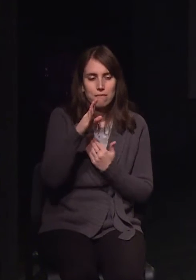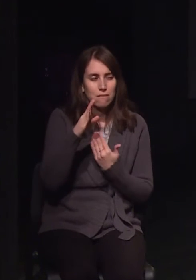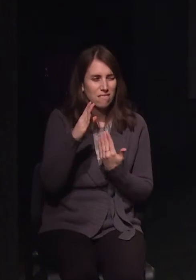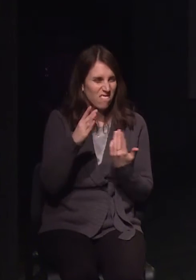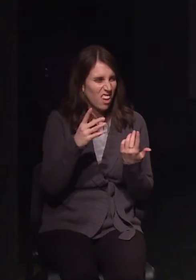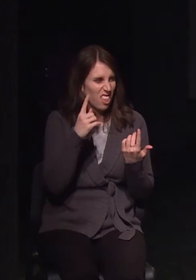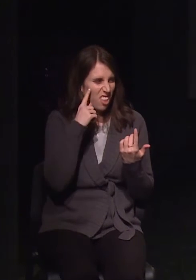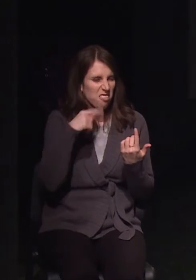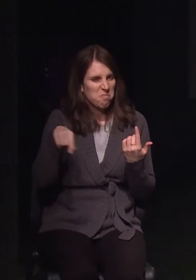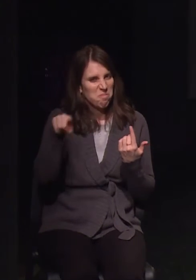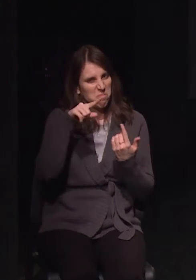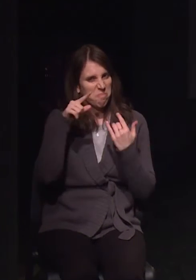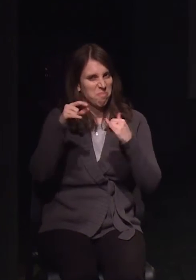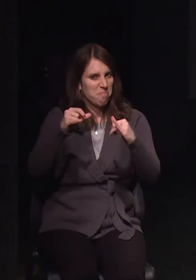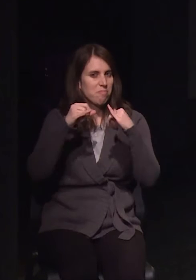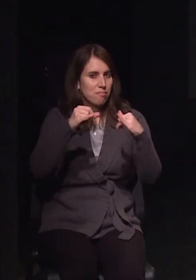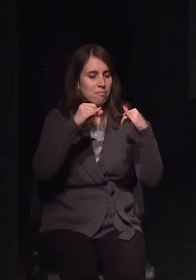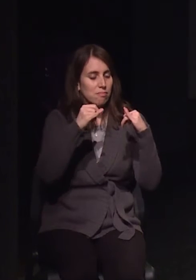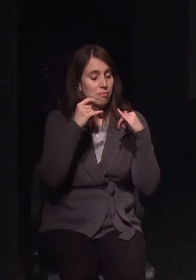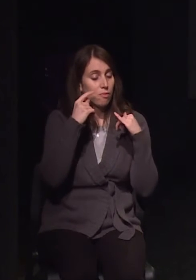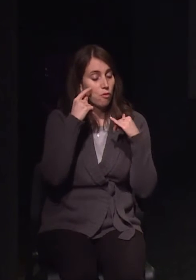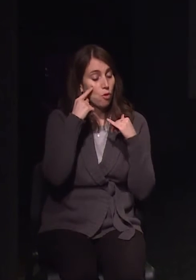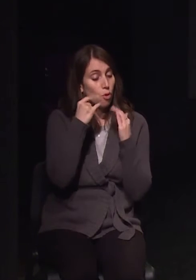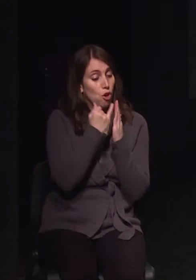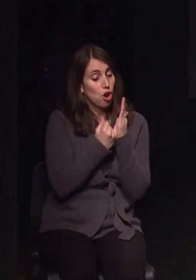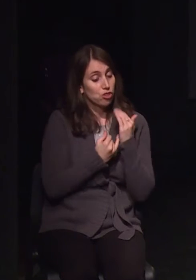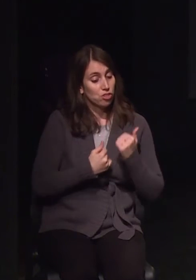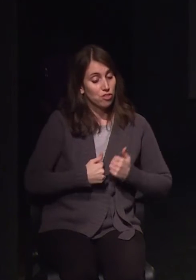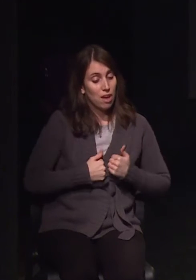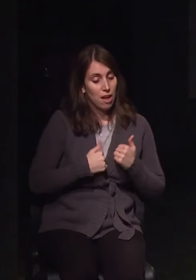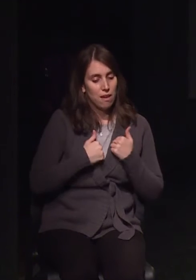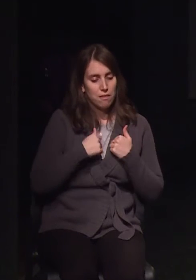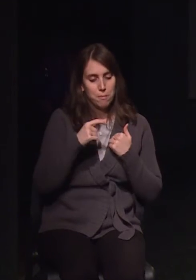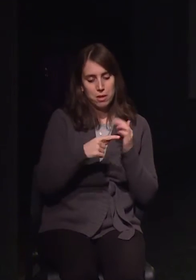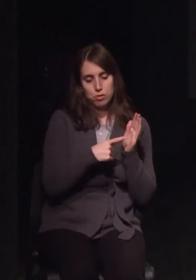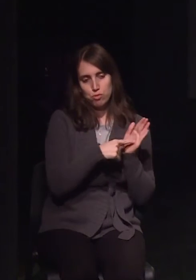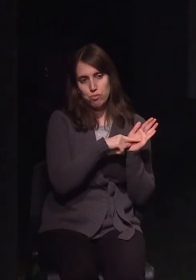that in order for our artform to survive, it must be reflective of the community that it serves.